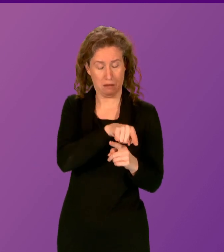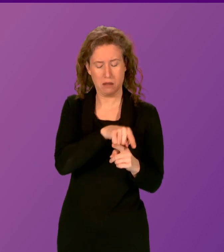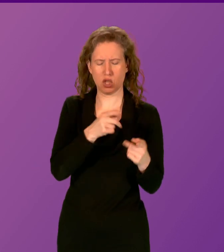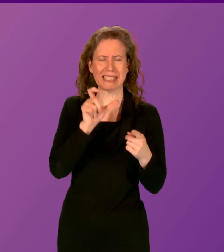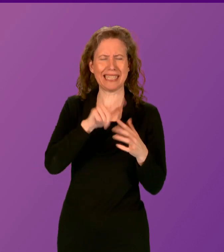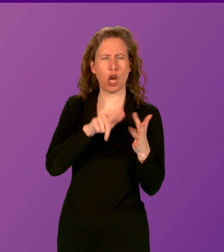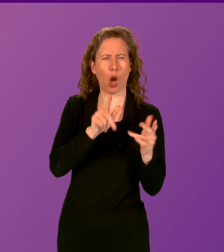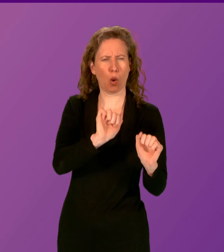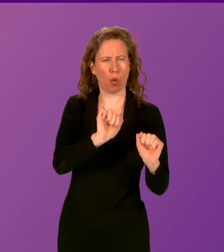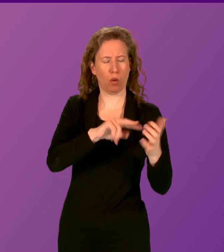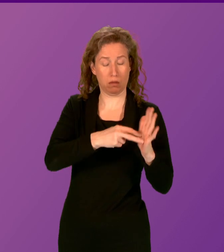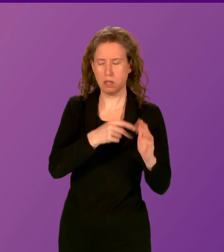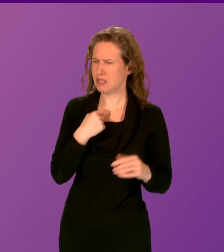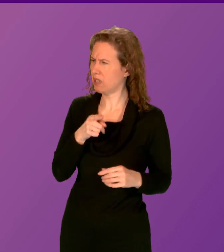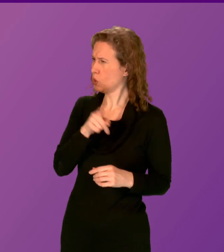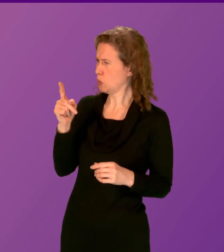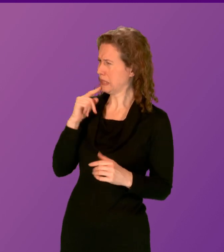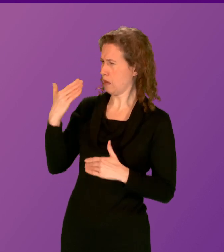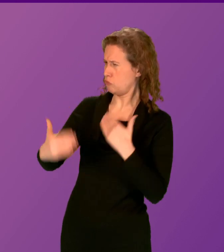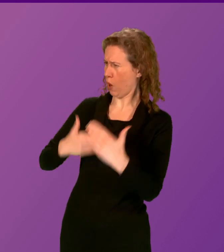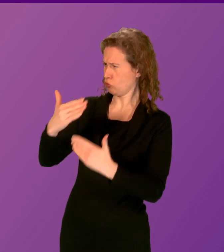“have the audacity to claim progress in this catastrophe.